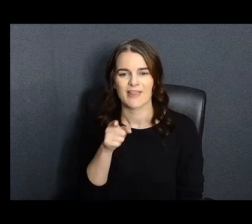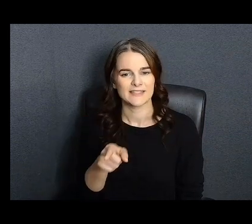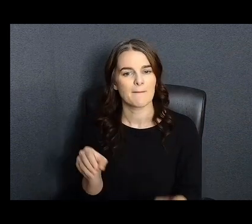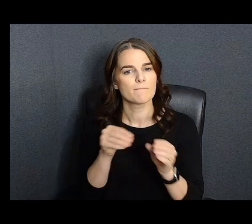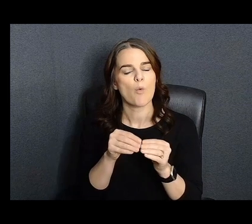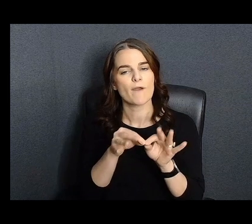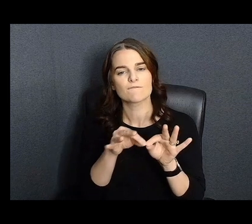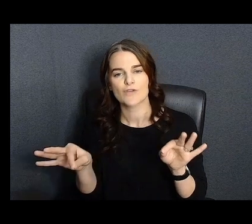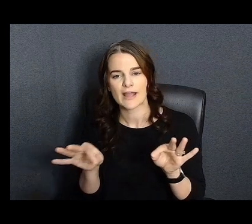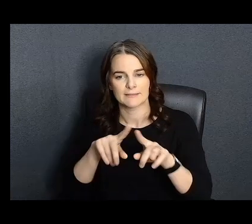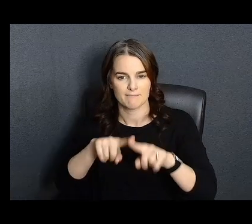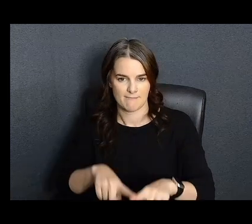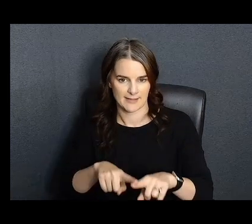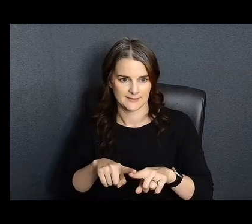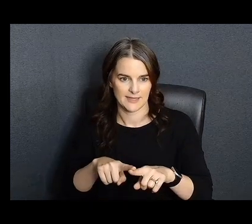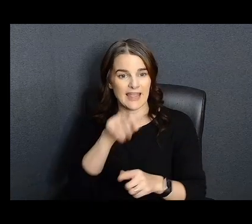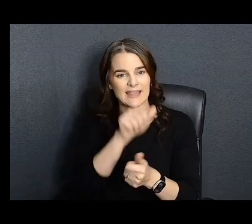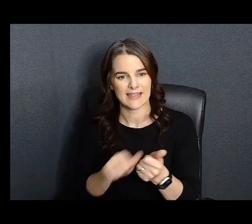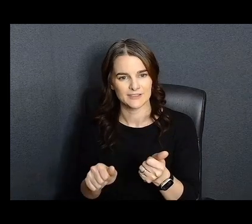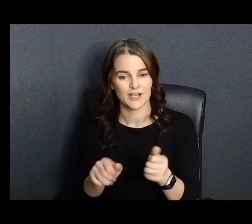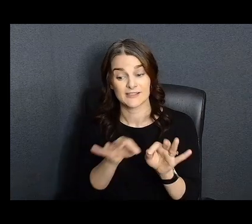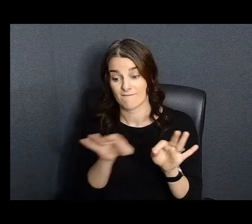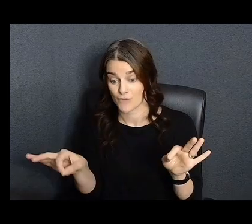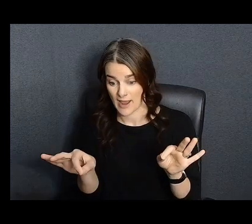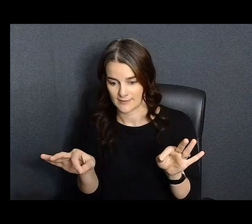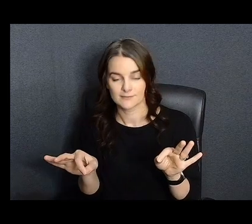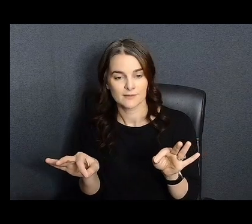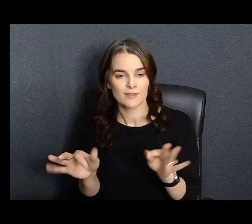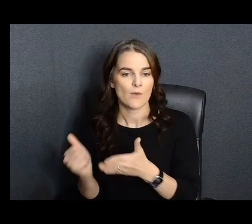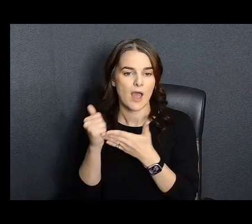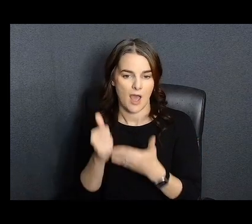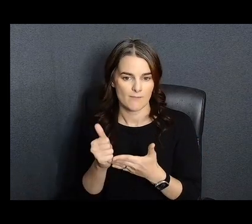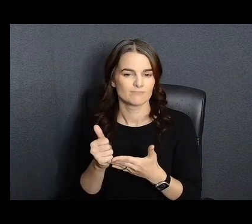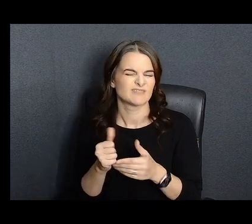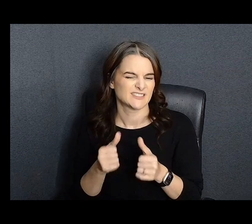So each of these buttons is a that will help you still build a sentence,